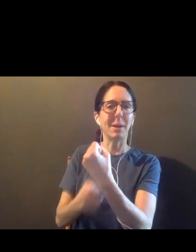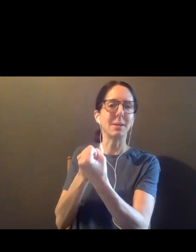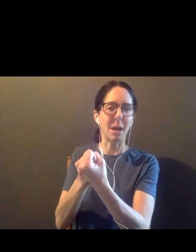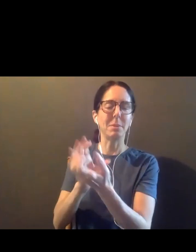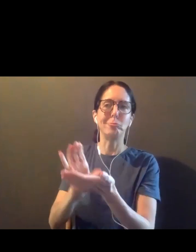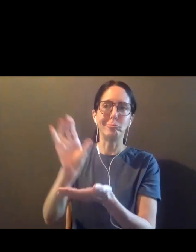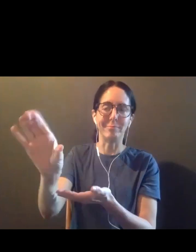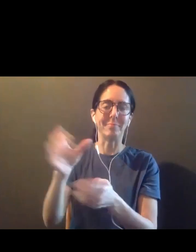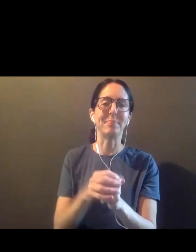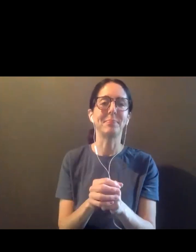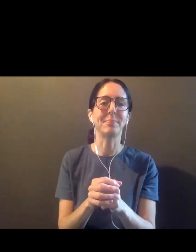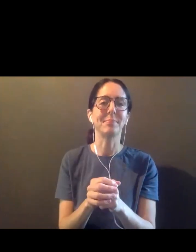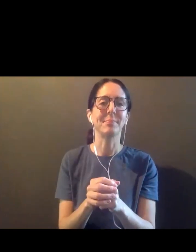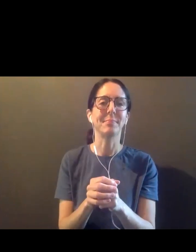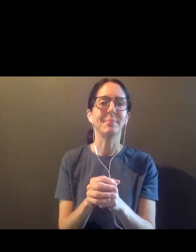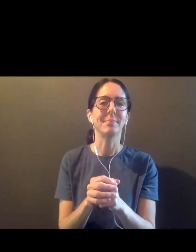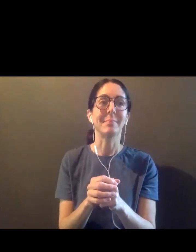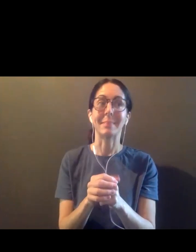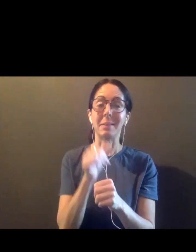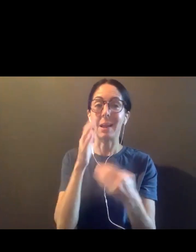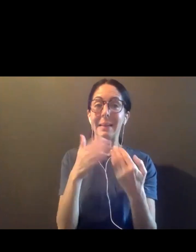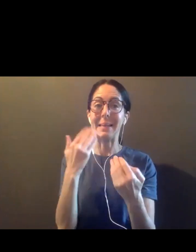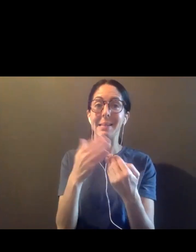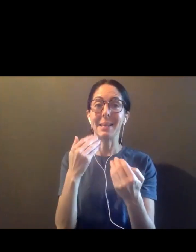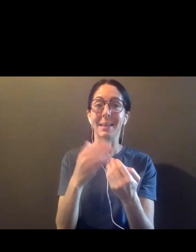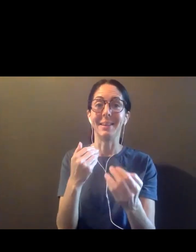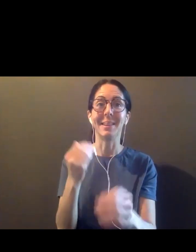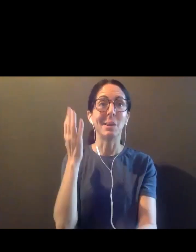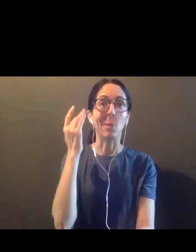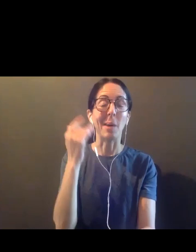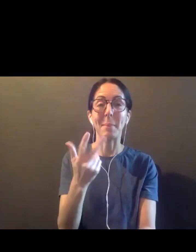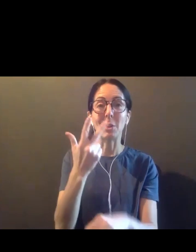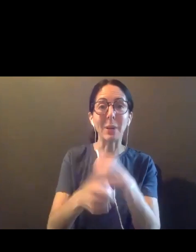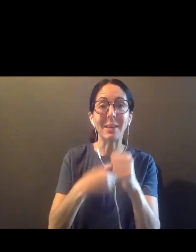Which is really hard to do when you’ve spent maybe three or four years conducting a study